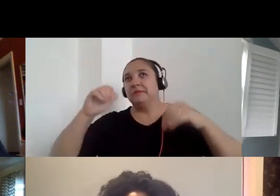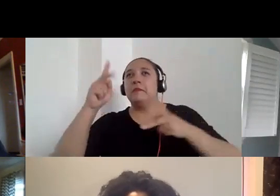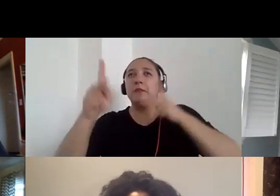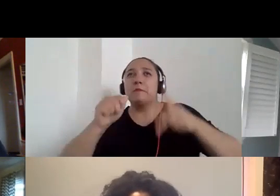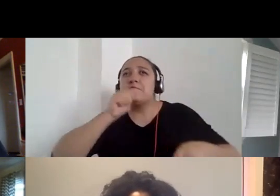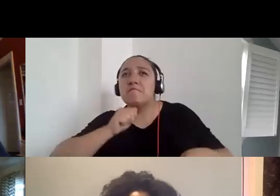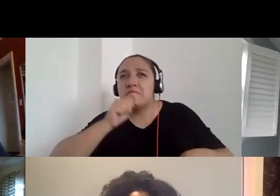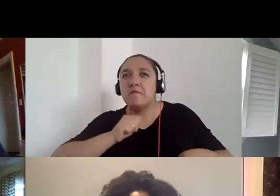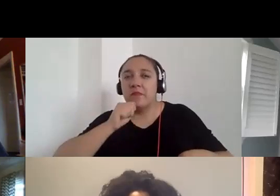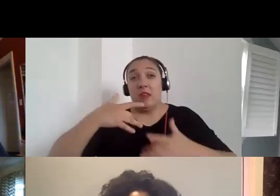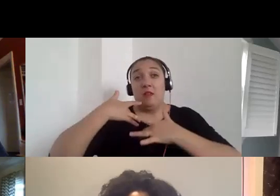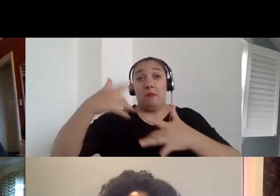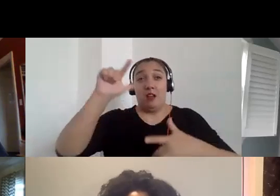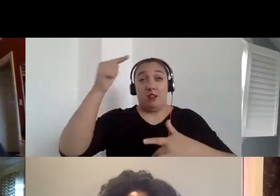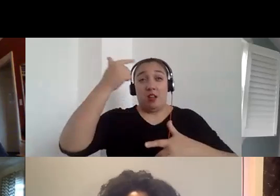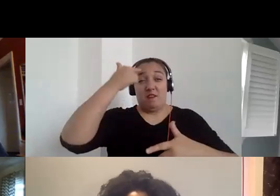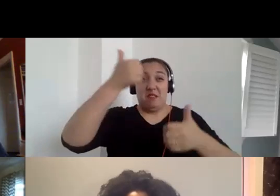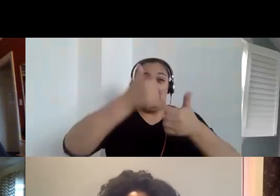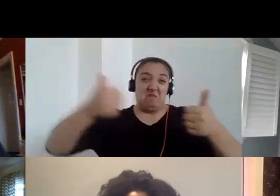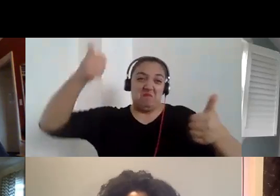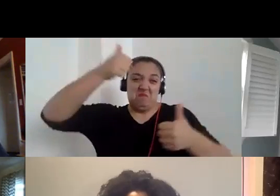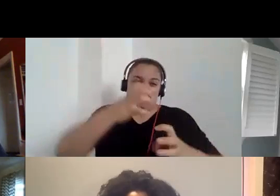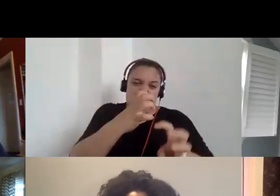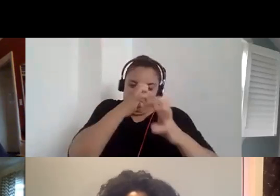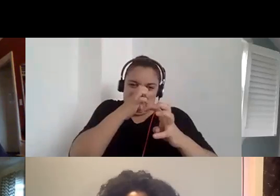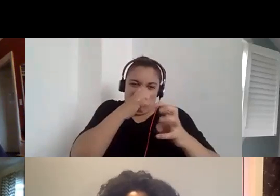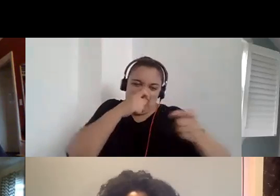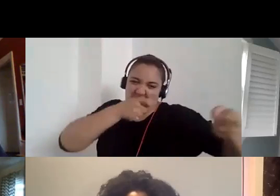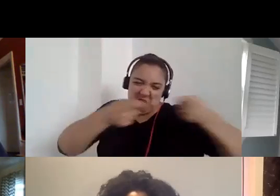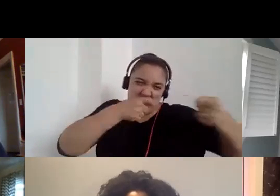This word came to me describing my perception of what's happening